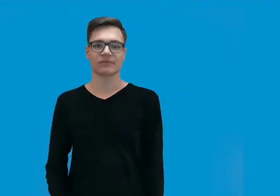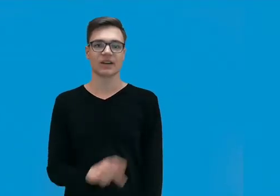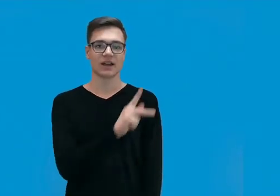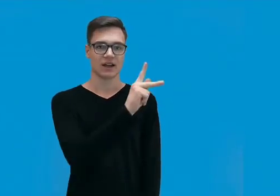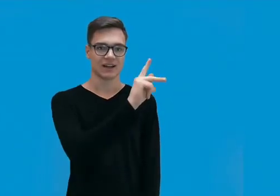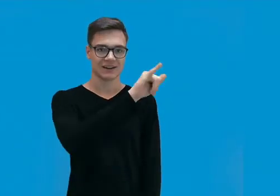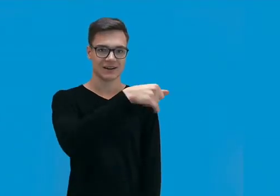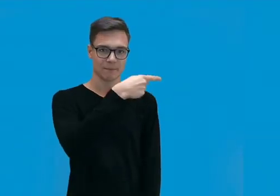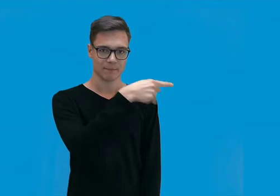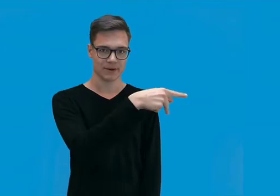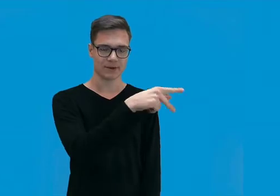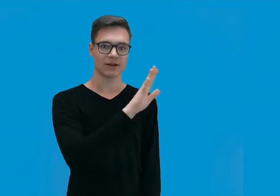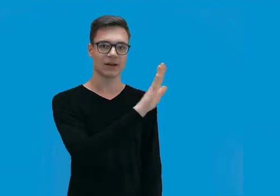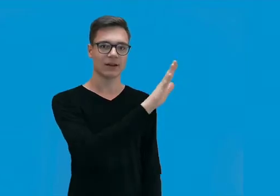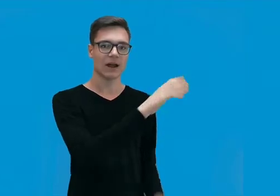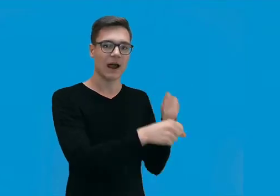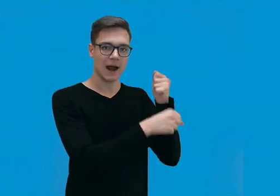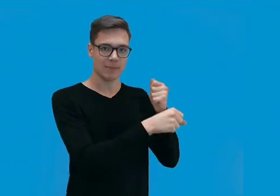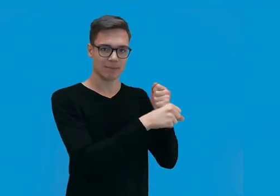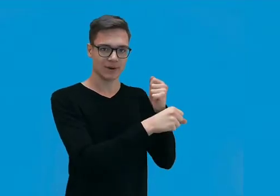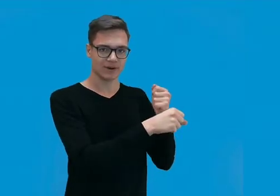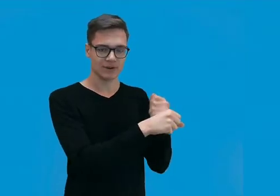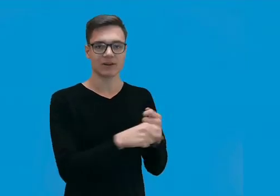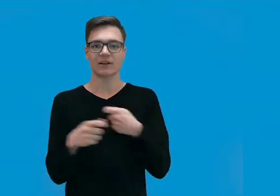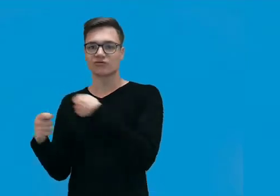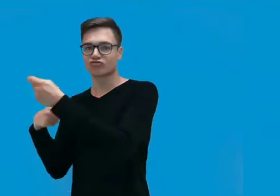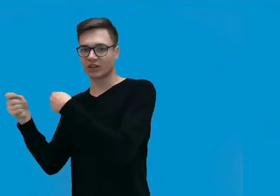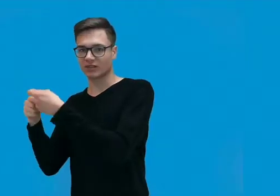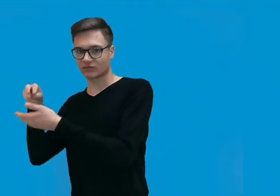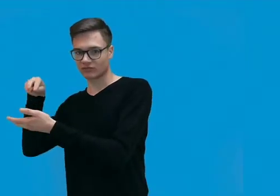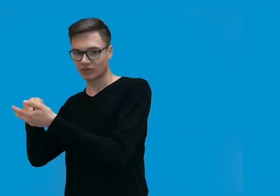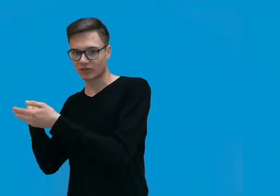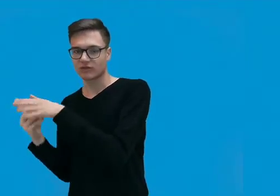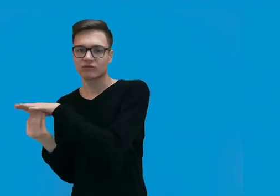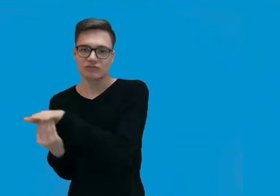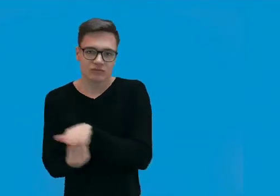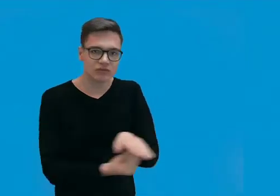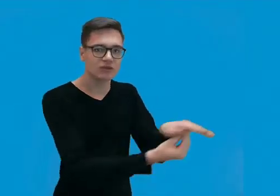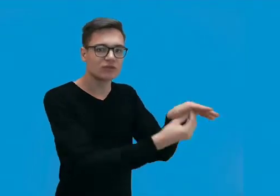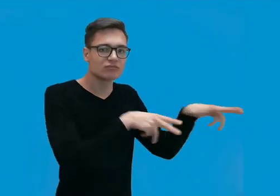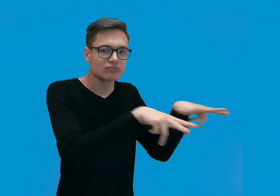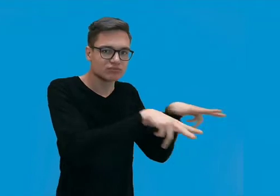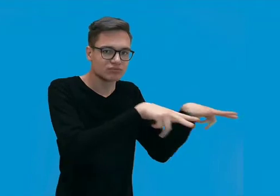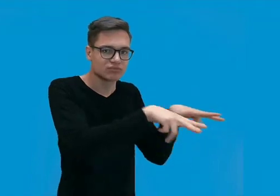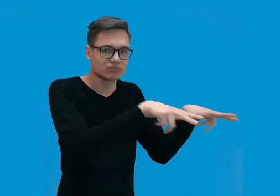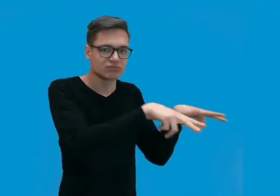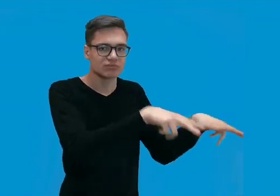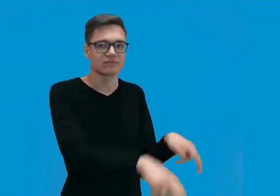The KJP is organizationally supported in its work by the office.